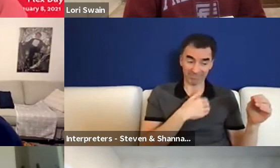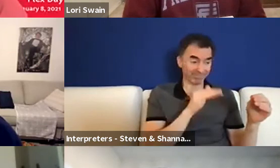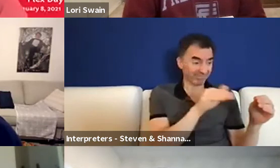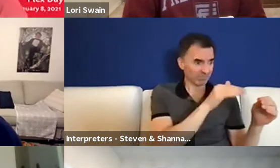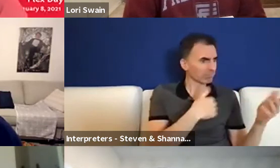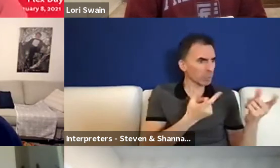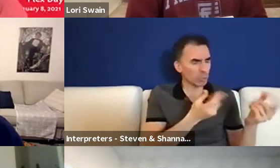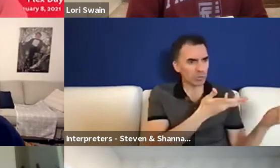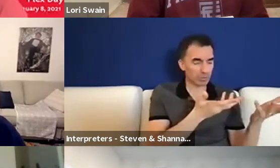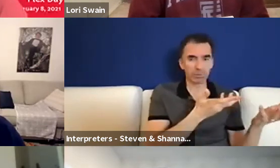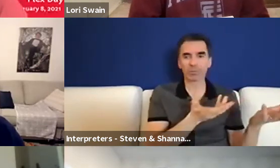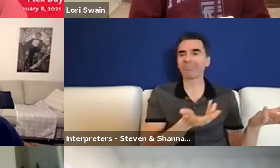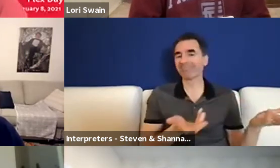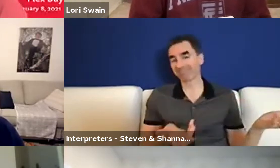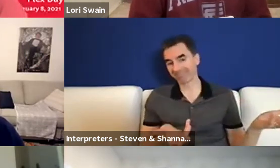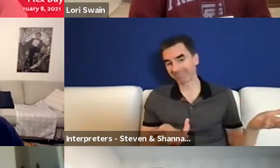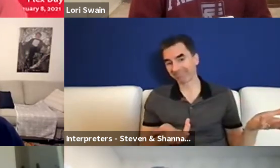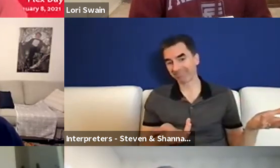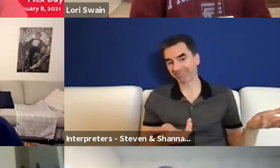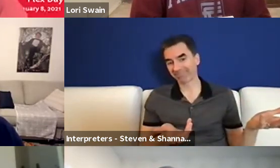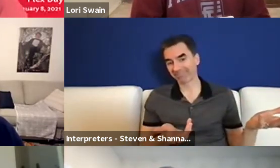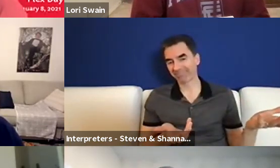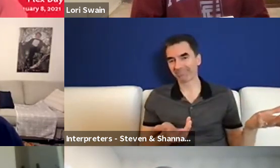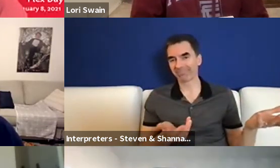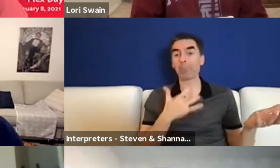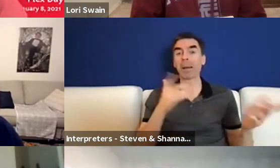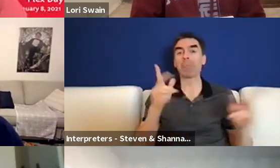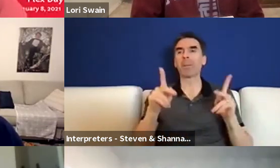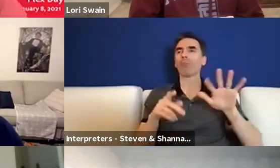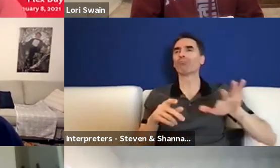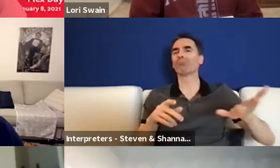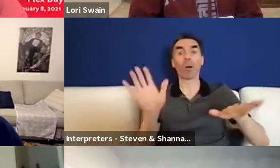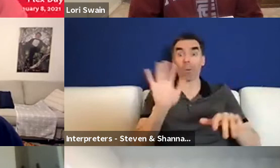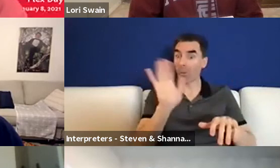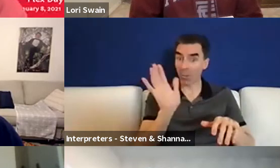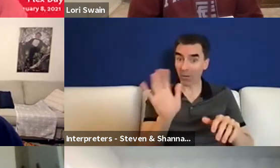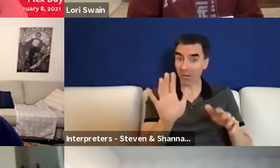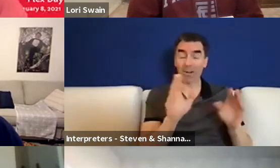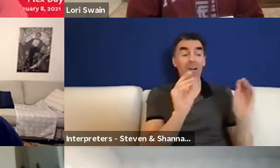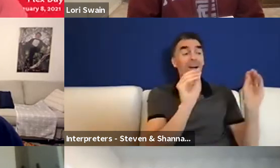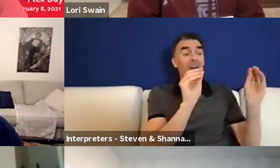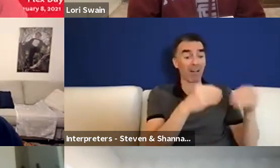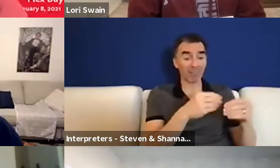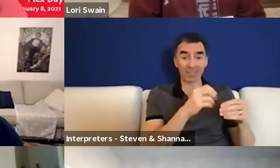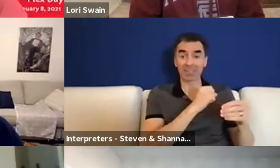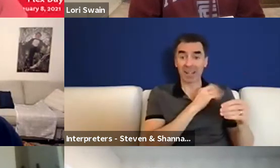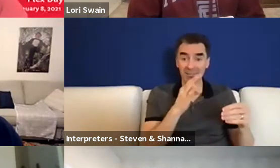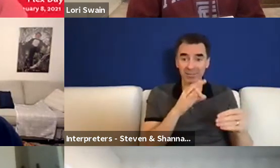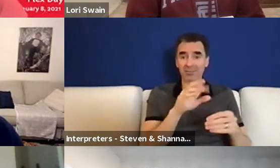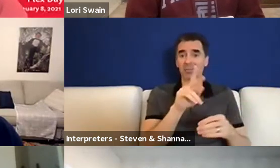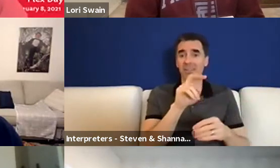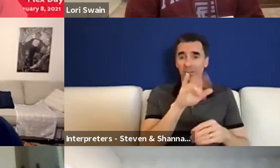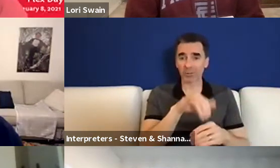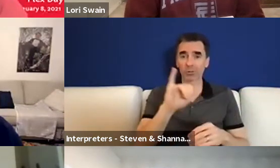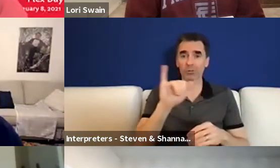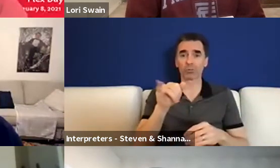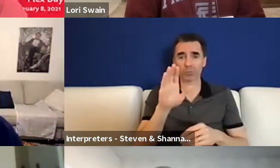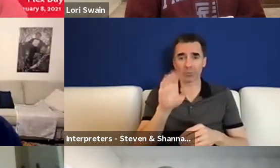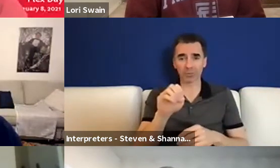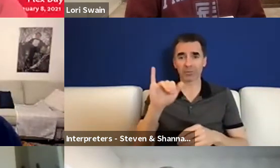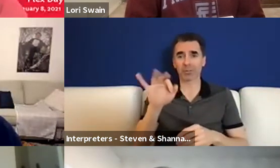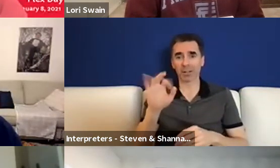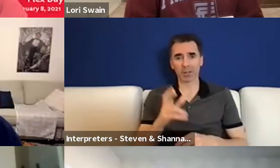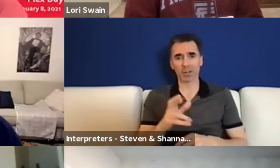they're, they're just the unsung heroes. But our faculty, Fran and Carrie and Joyce and Jennifer are amazing. And they I feel very